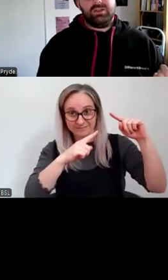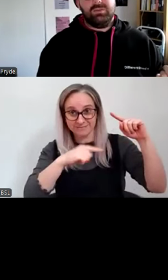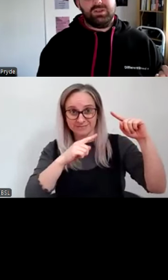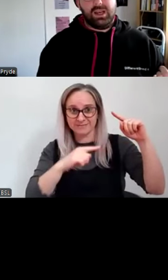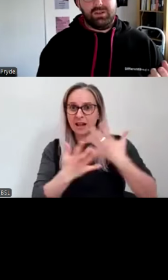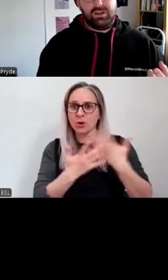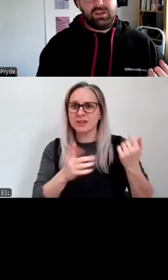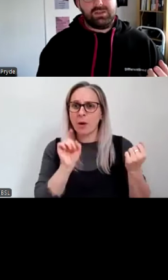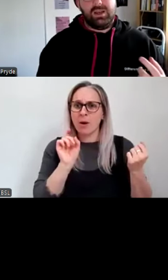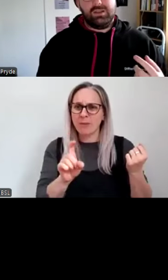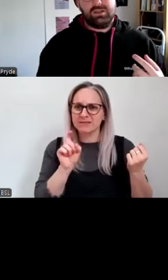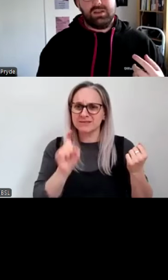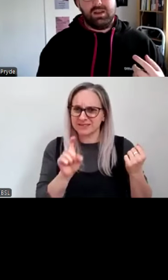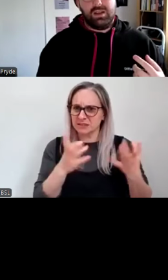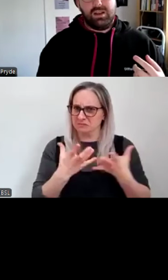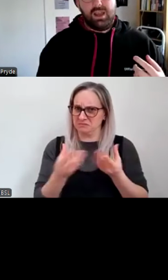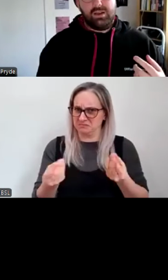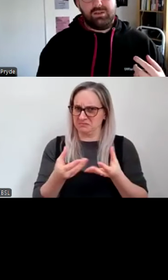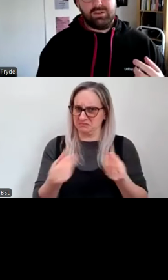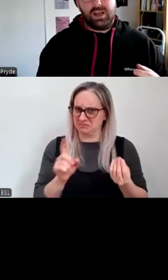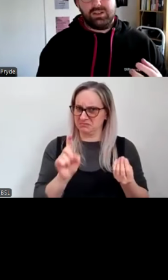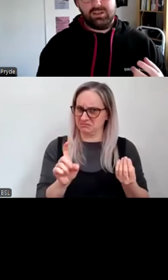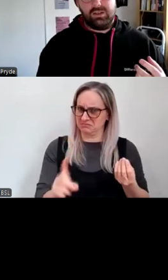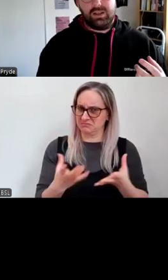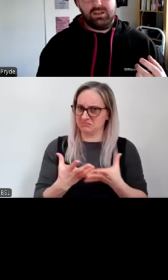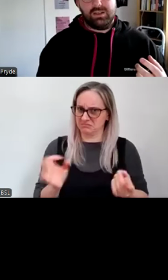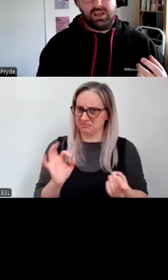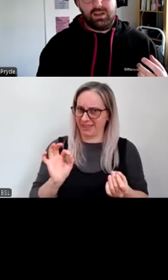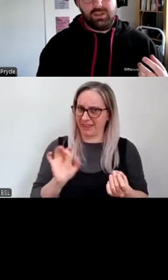Imagine what's happening on this page is that in order to actually click into any